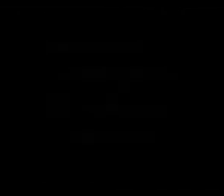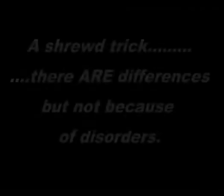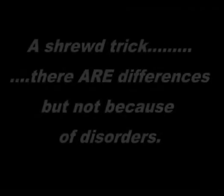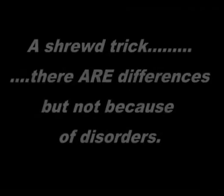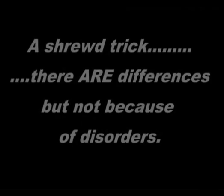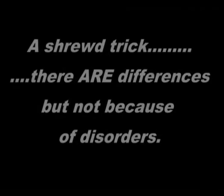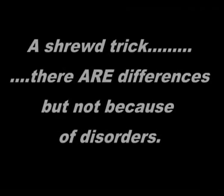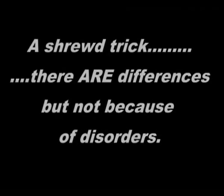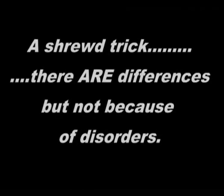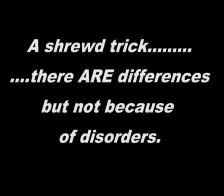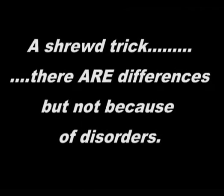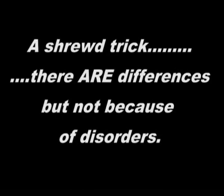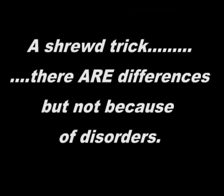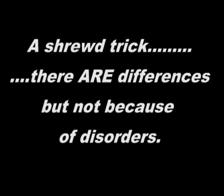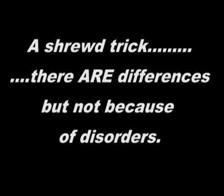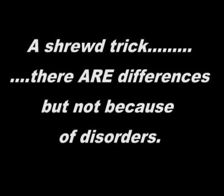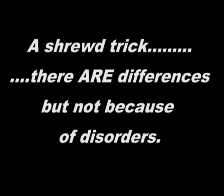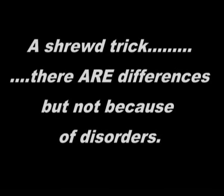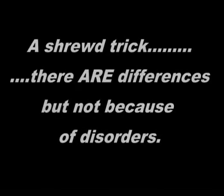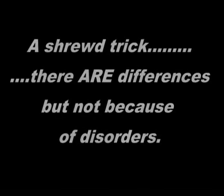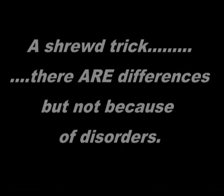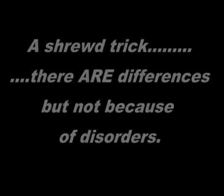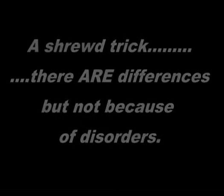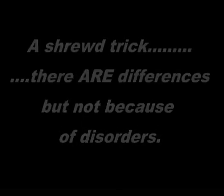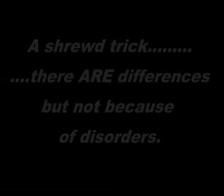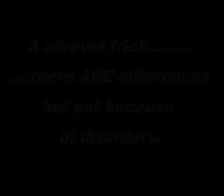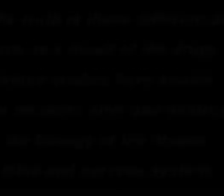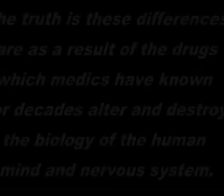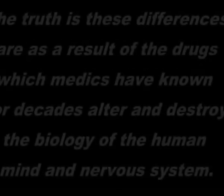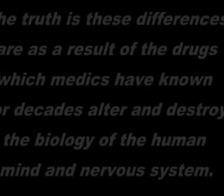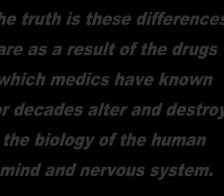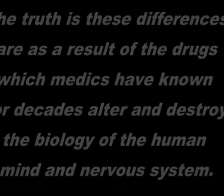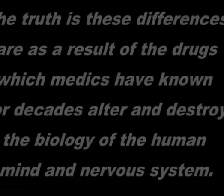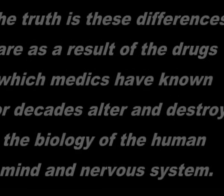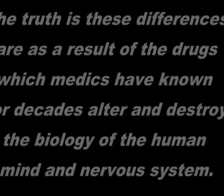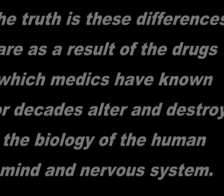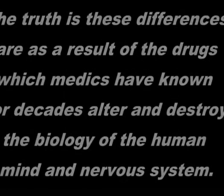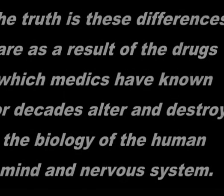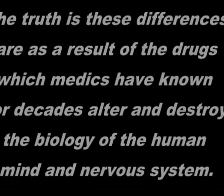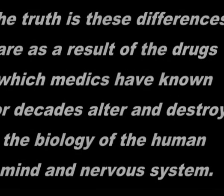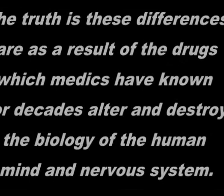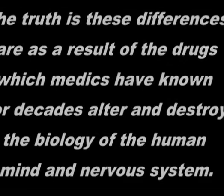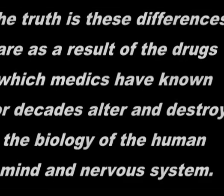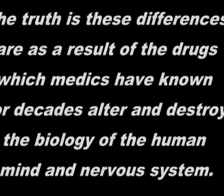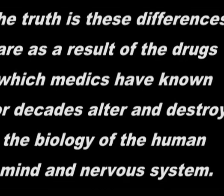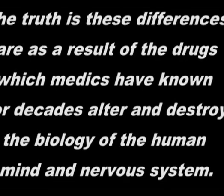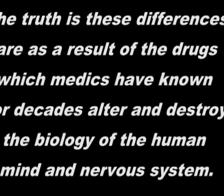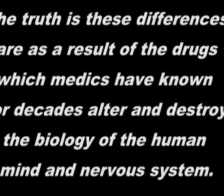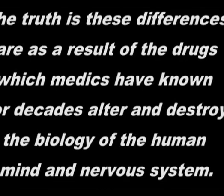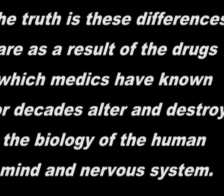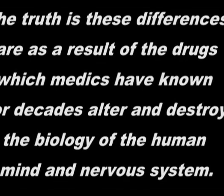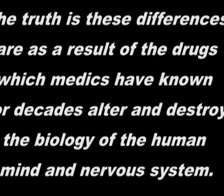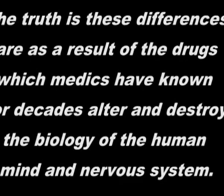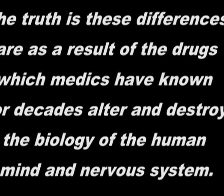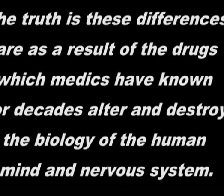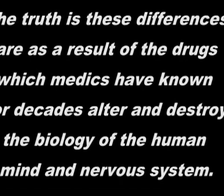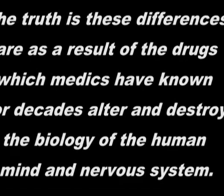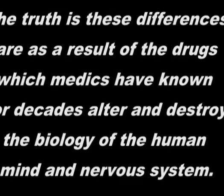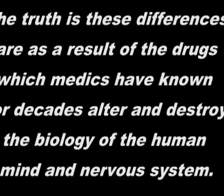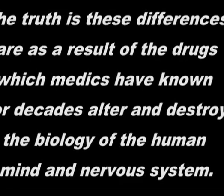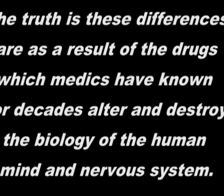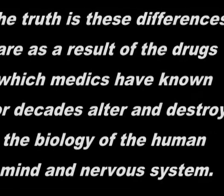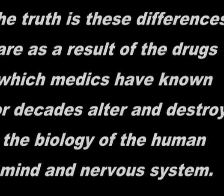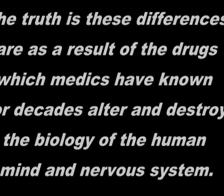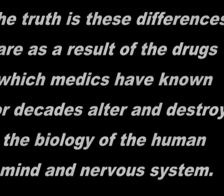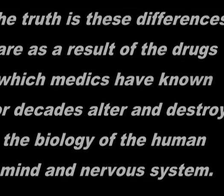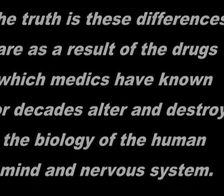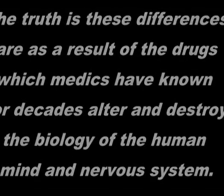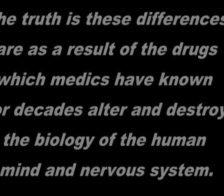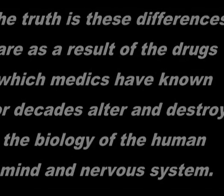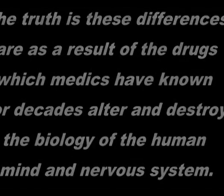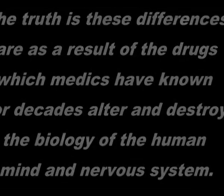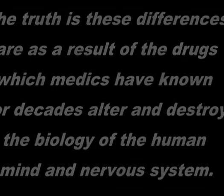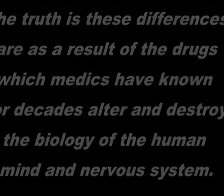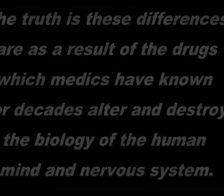A shrewd trick, there are differences but not because of disorders. The truth is these differences are because of the drugs. Which medics have known for decades alter an destroy the biology of the brain and nervous system.